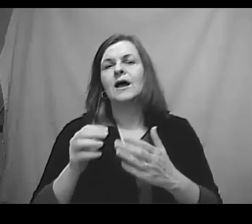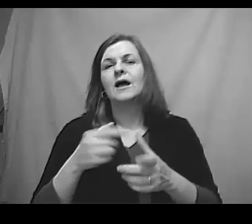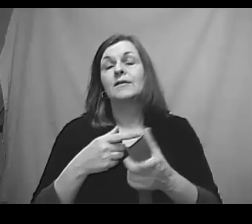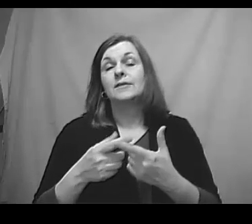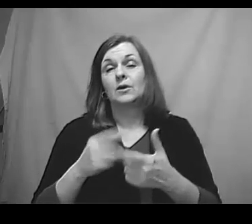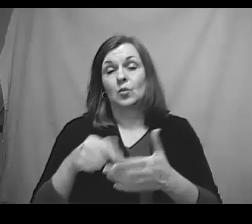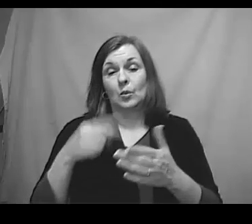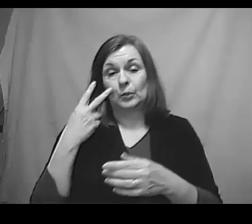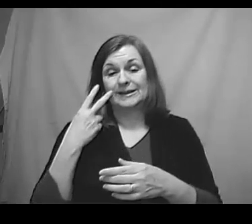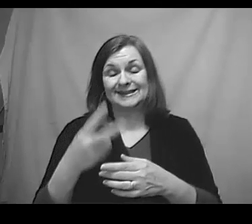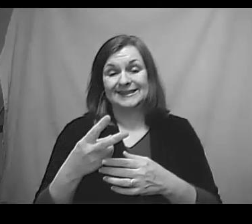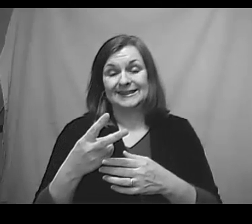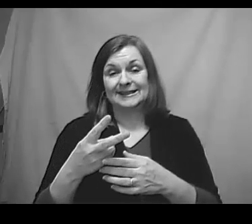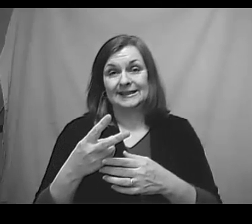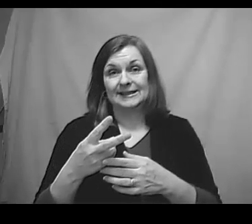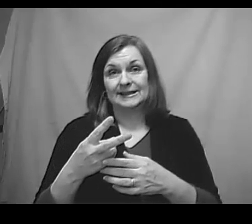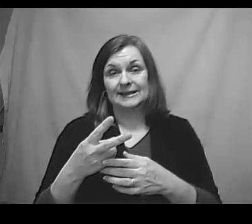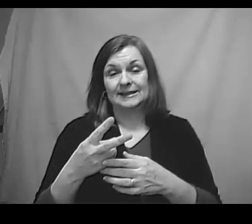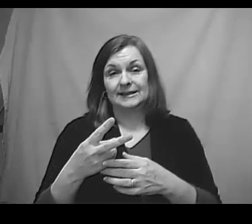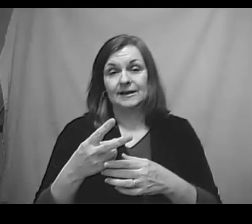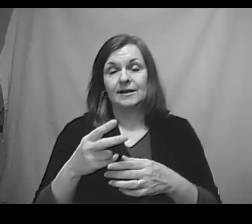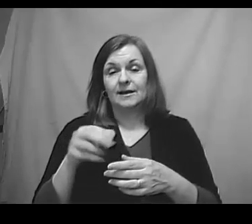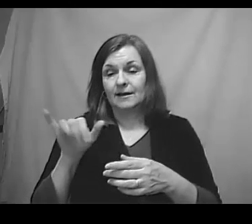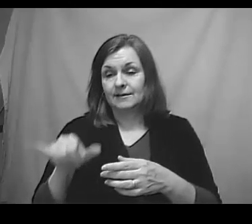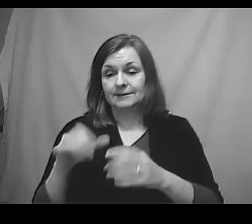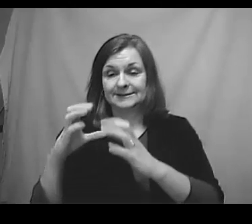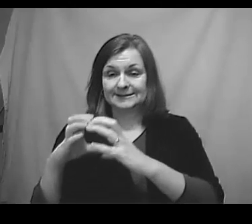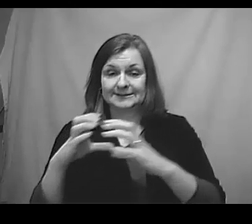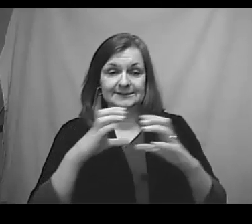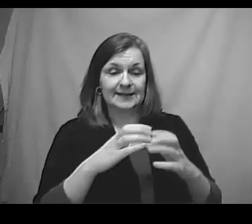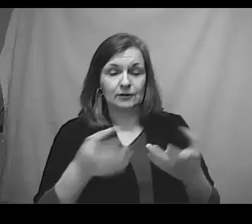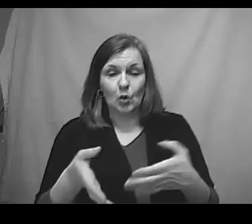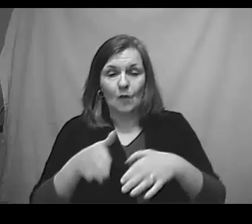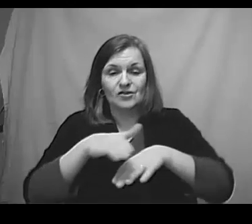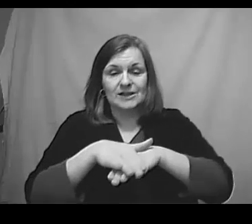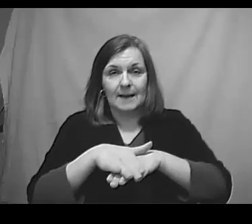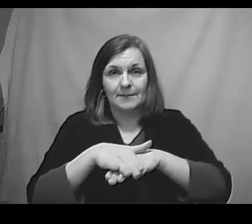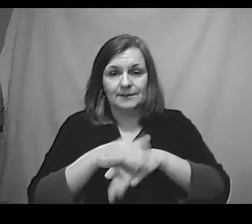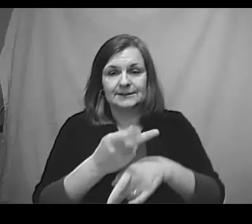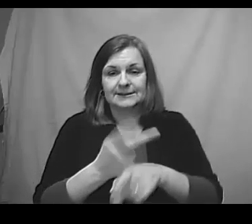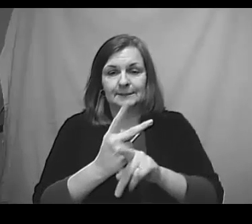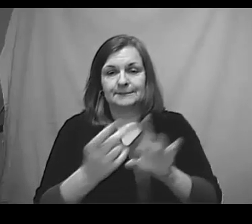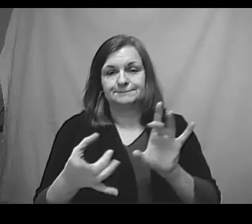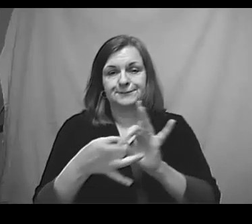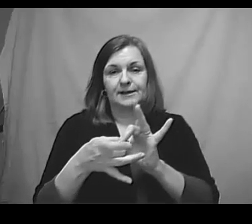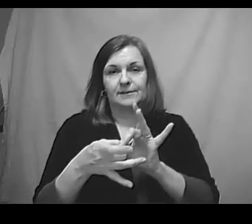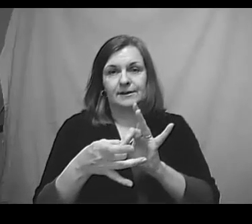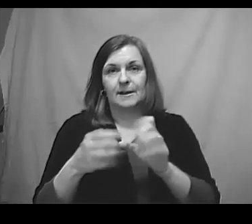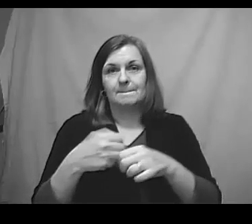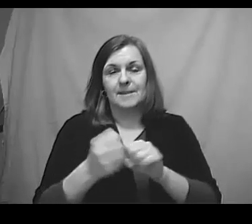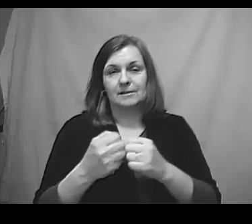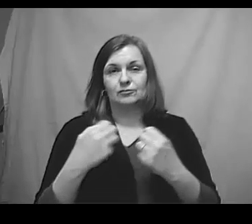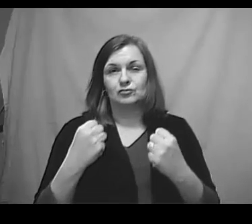and so what we see is actually an overlap of of that material to hold the cells together and make them rigid